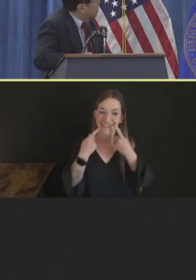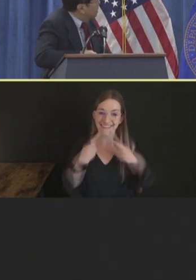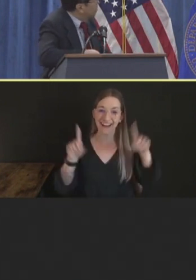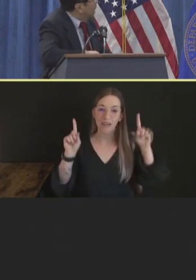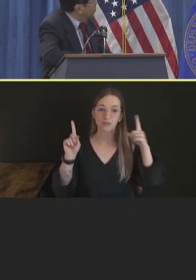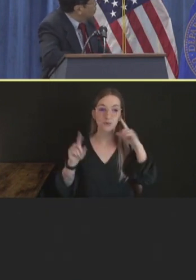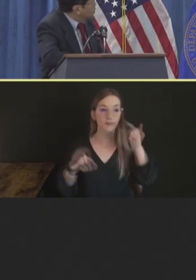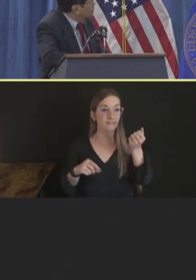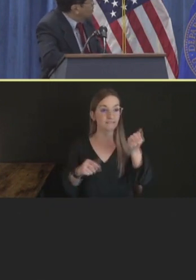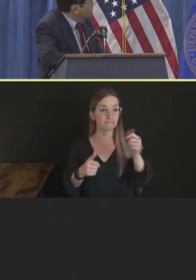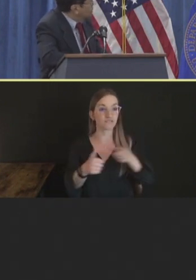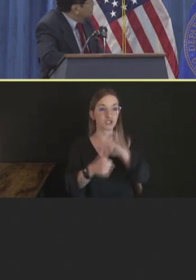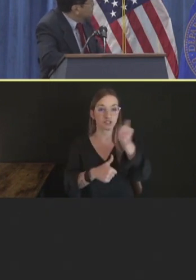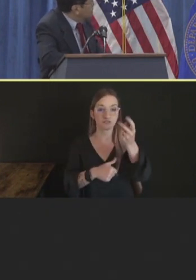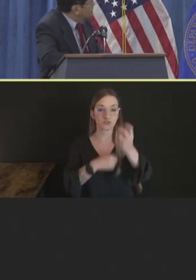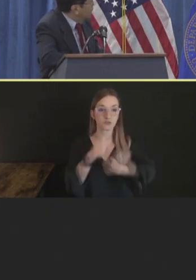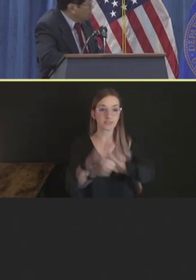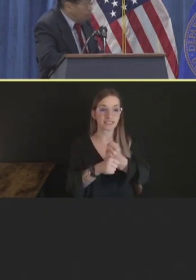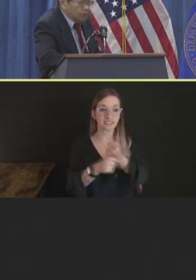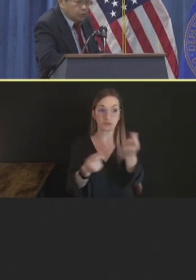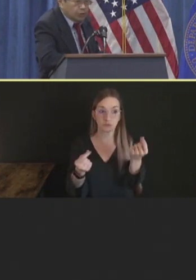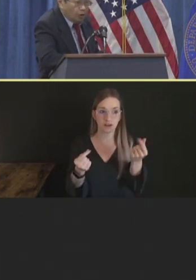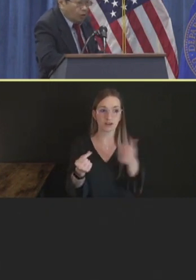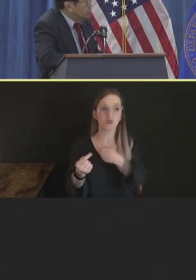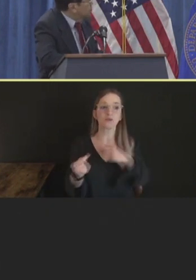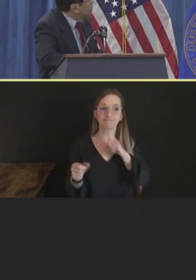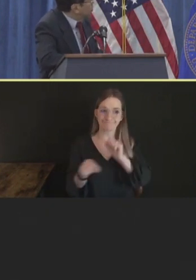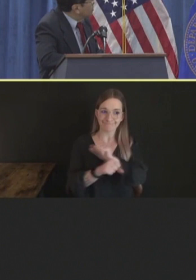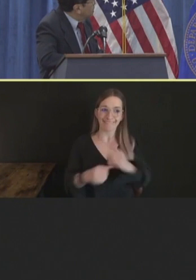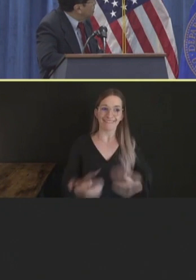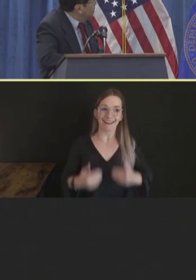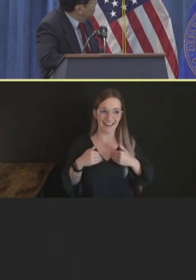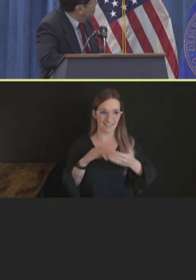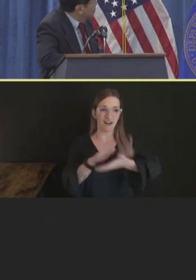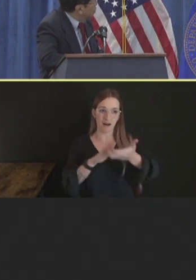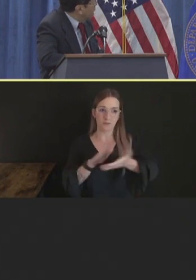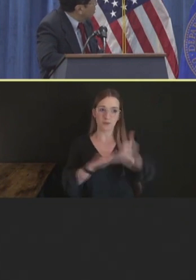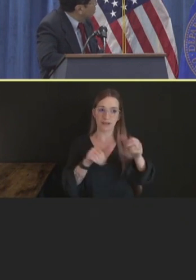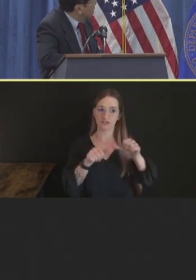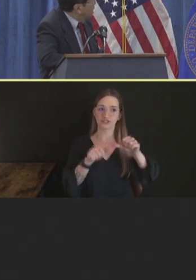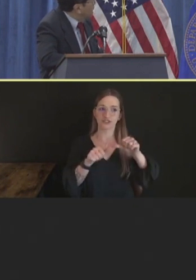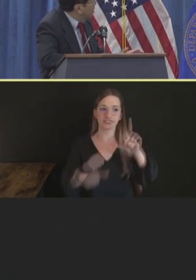have a operational meta-DSMB monitoring all the different CEPI-funded trials.